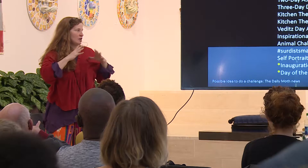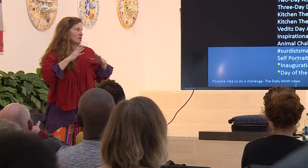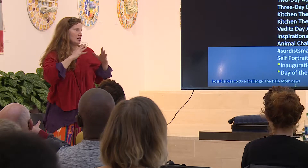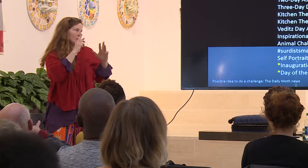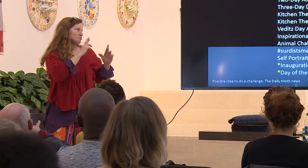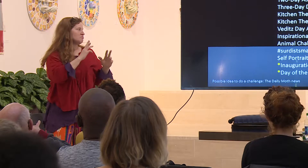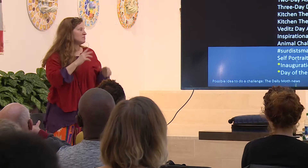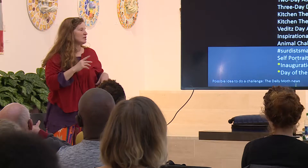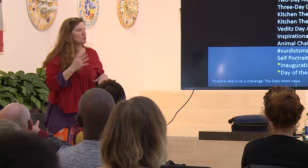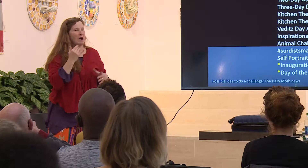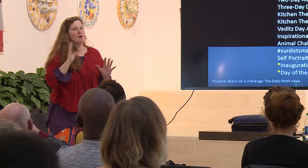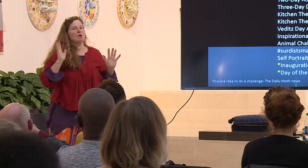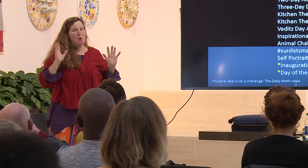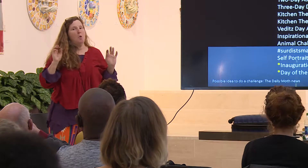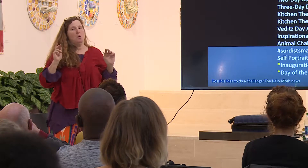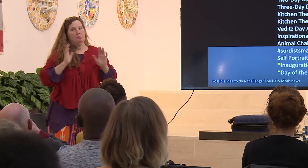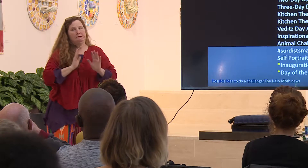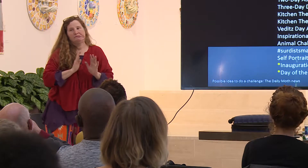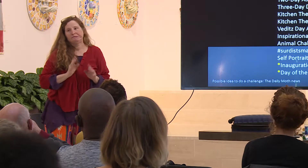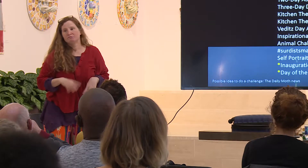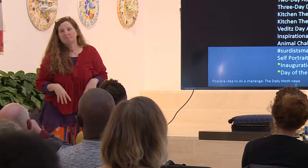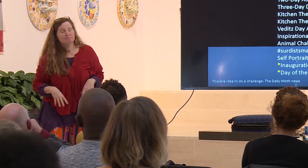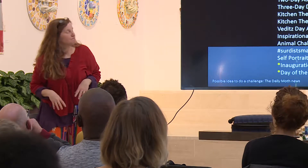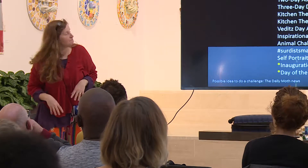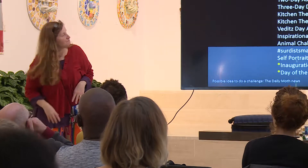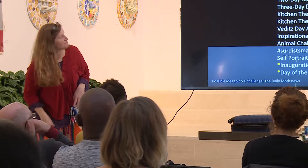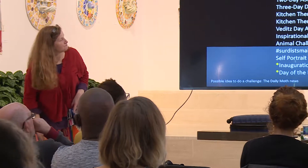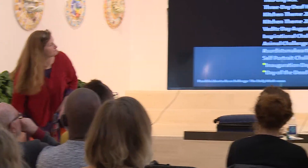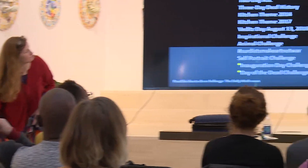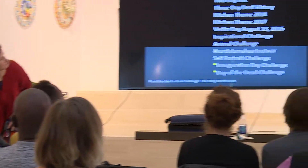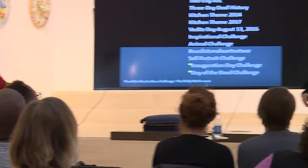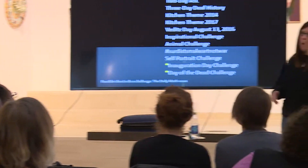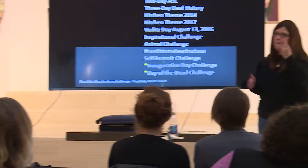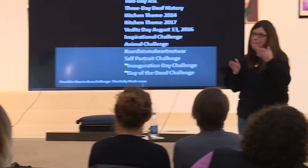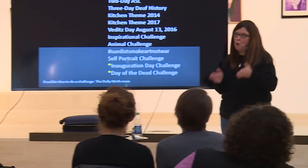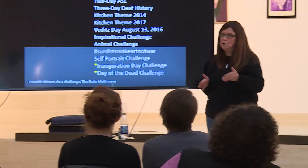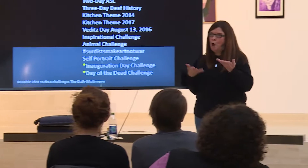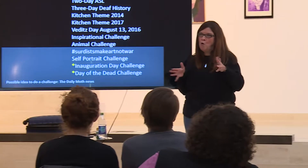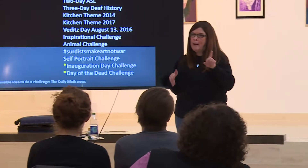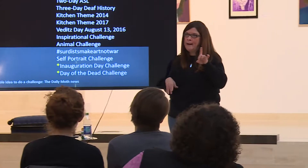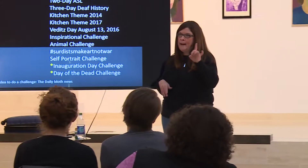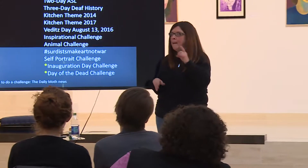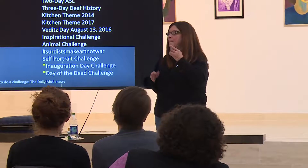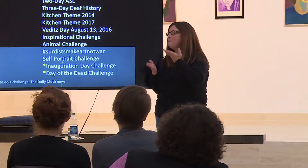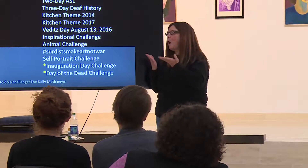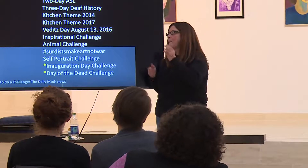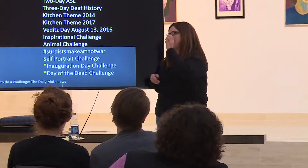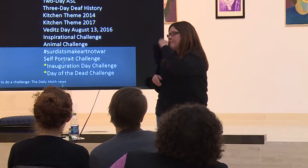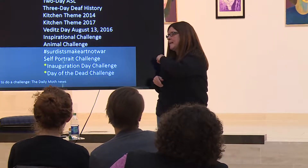misuse that in any way, so that was really kind of what happened with that.